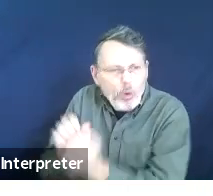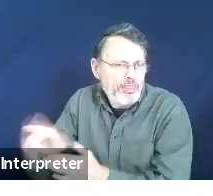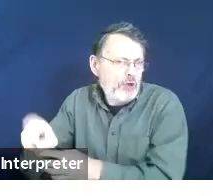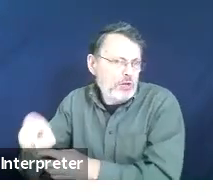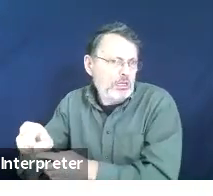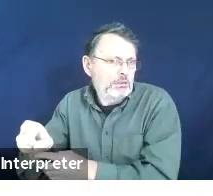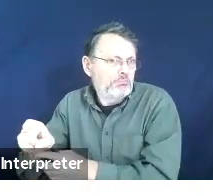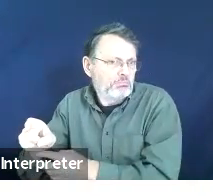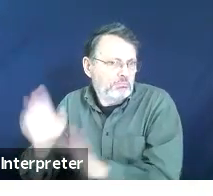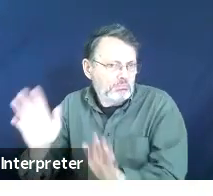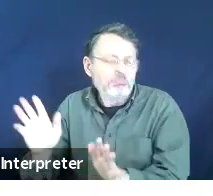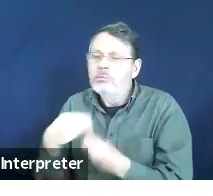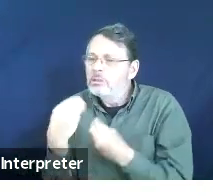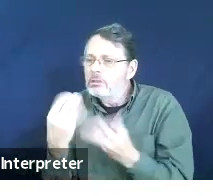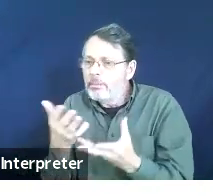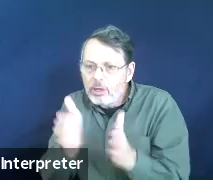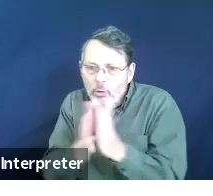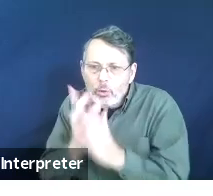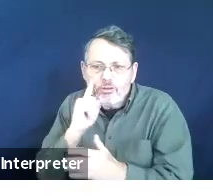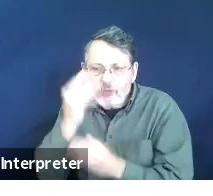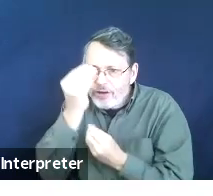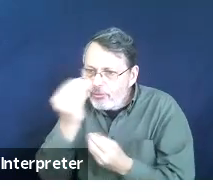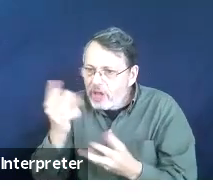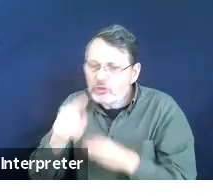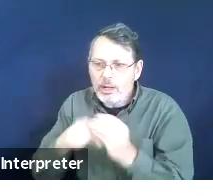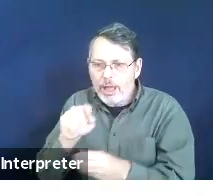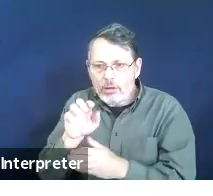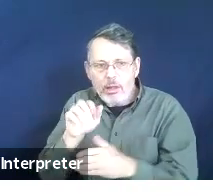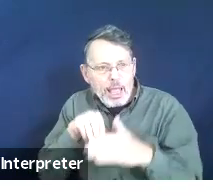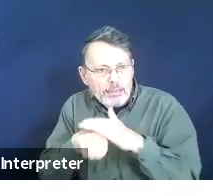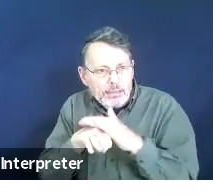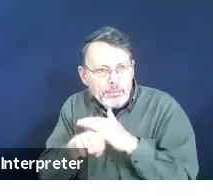Submitting requests for information regarding accessibility and mission assignment actions,